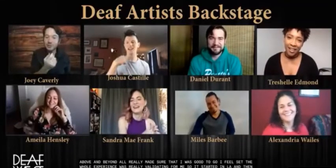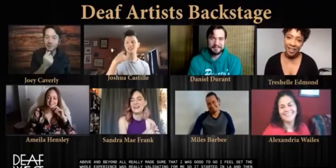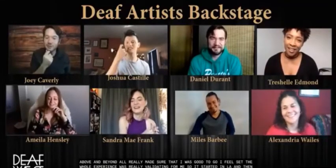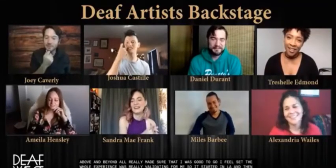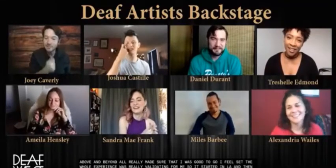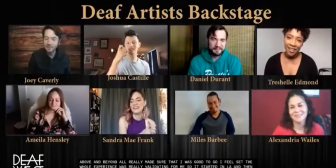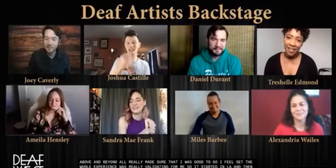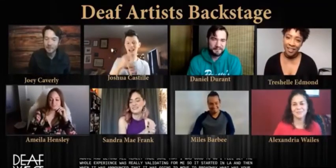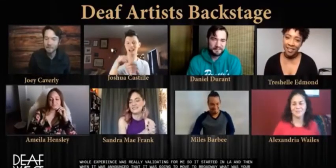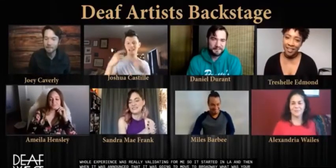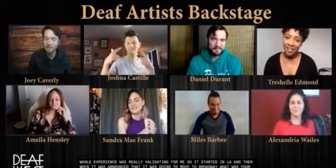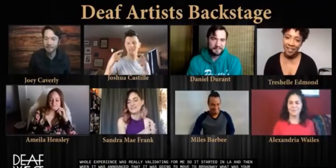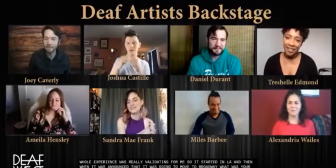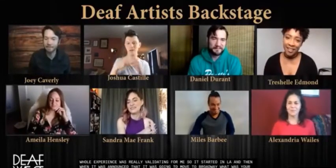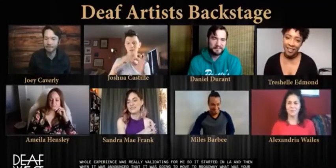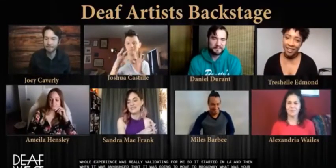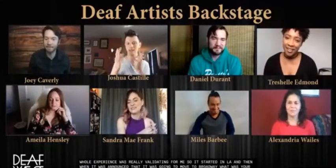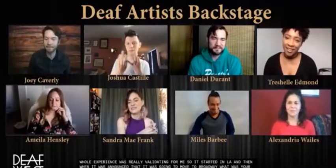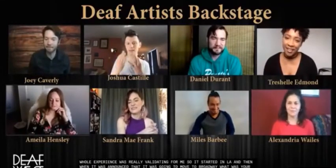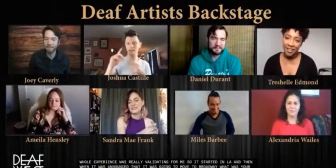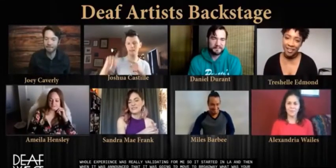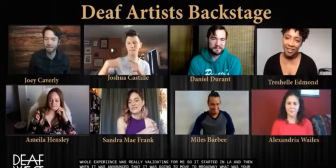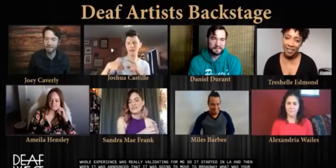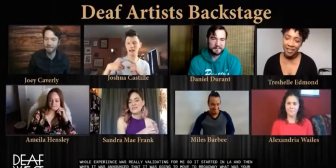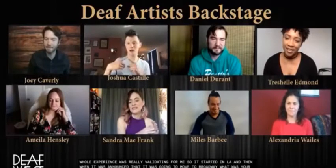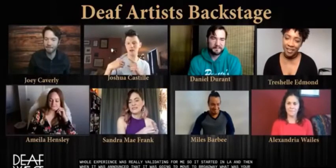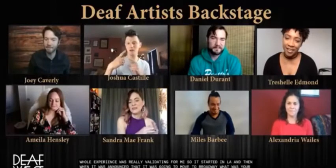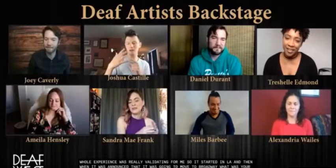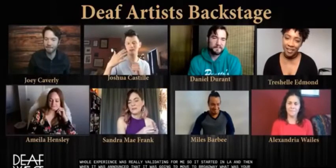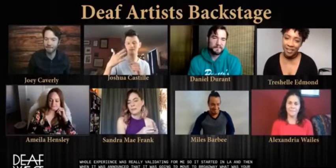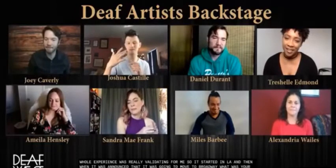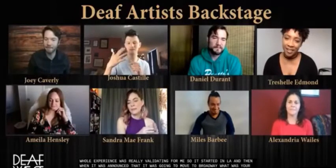Miles: When I got to Broadway, I thought I'd have some money and make it rain.